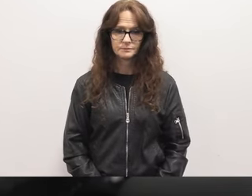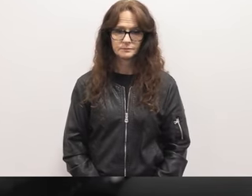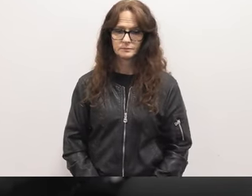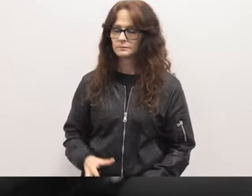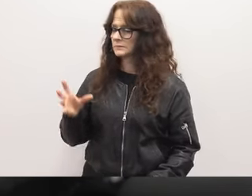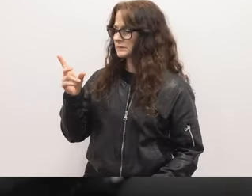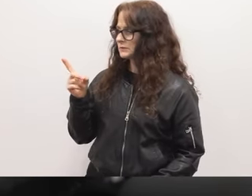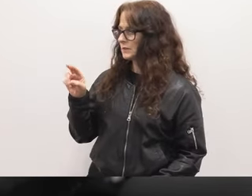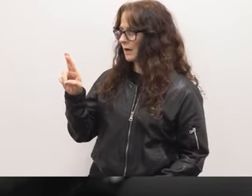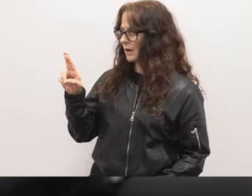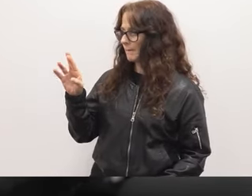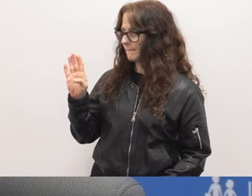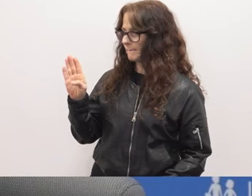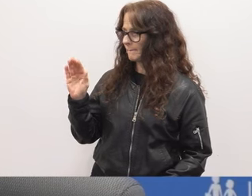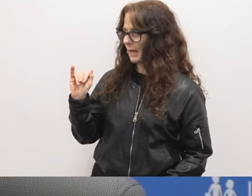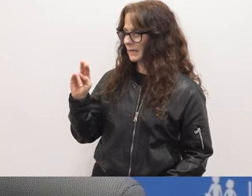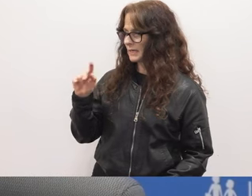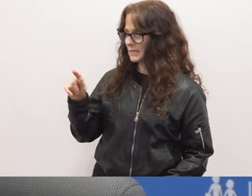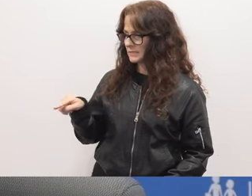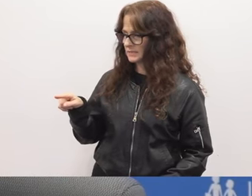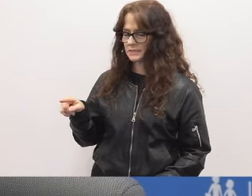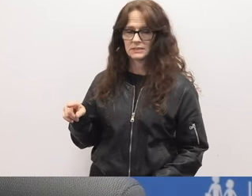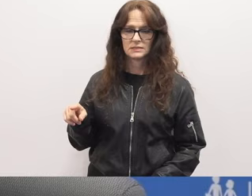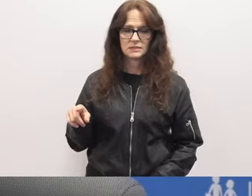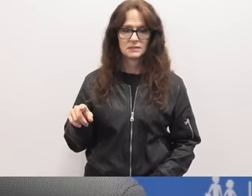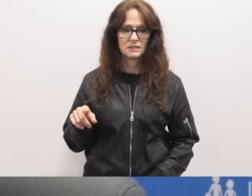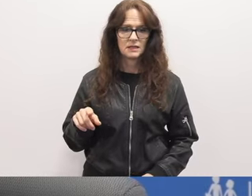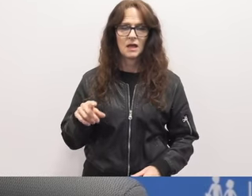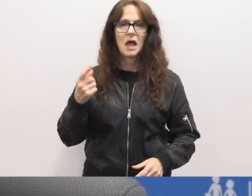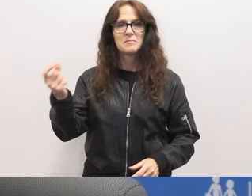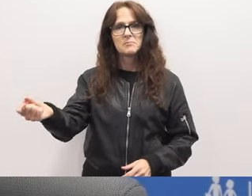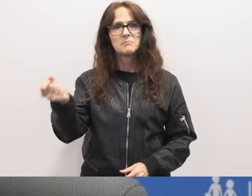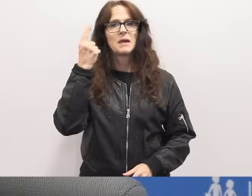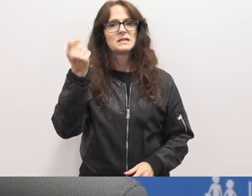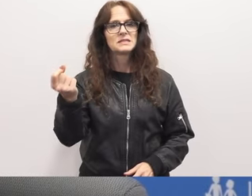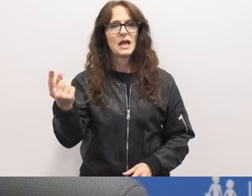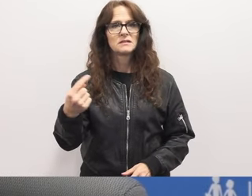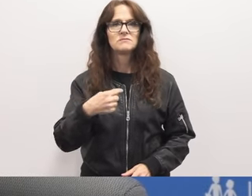So that makes sense to me from a all students approach